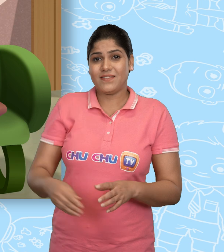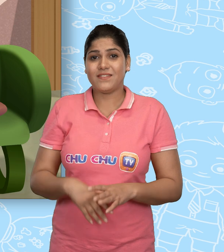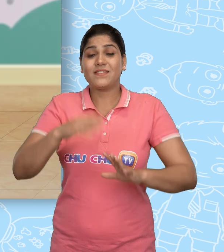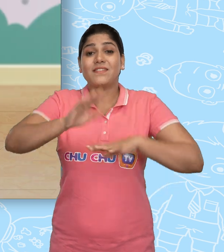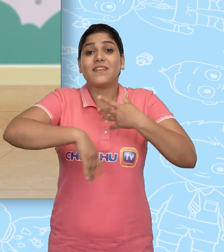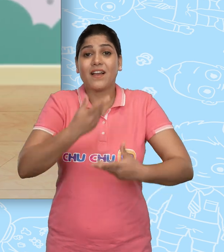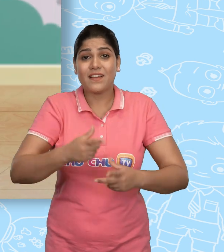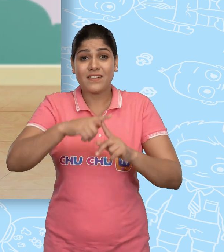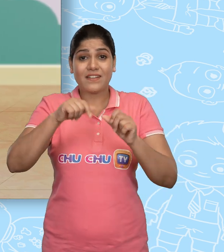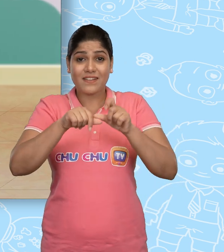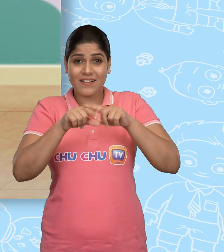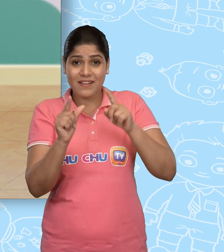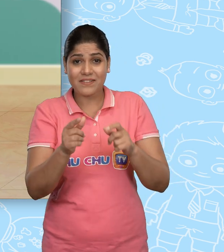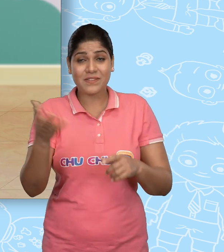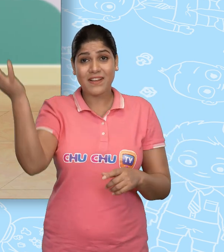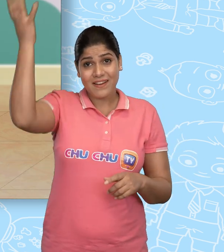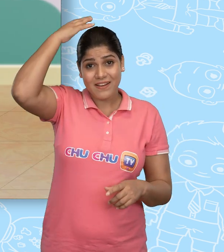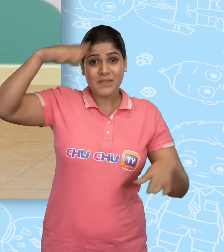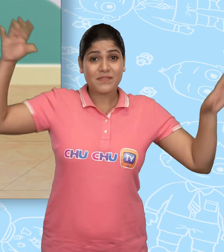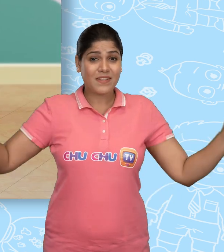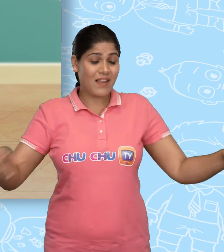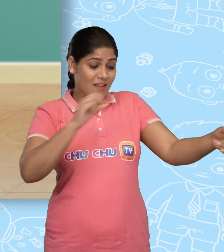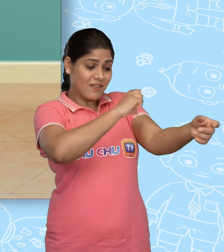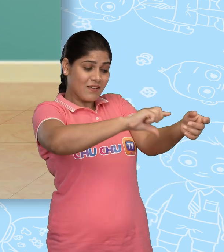Baby Taku then put the feather in his hat.